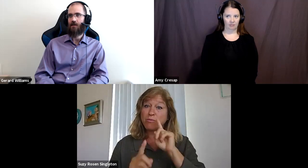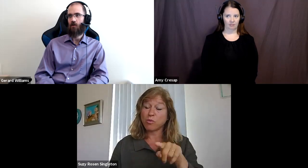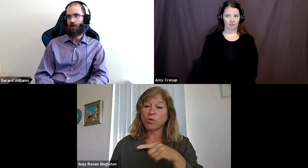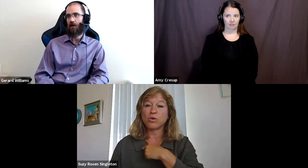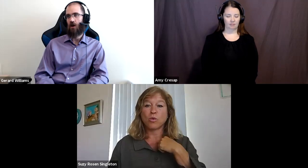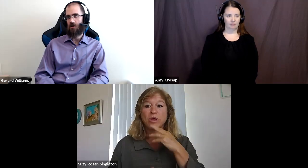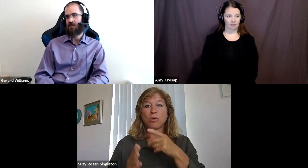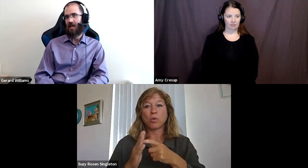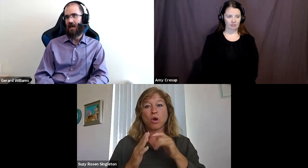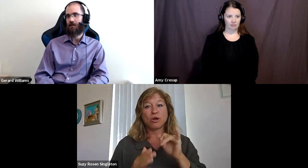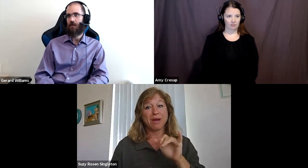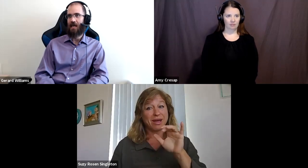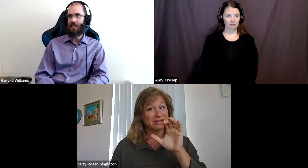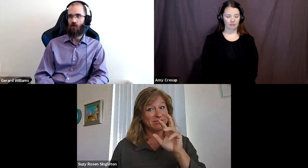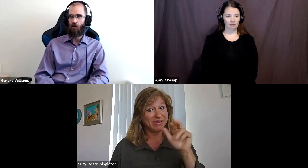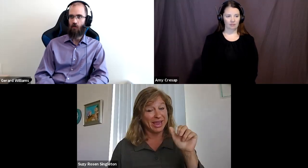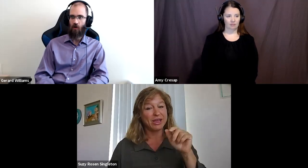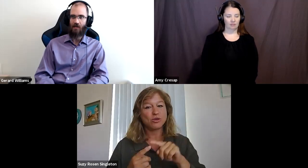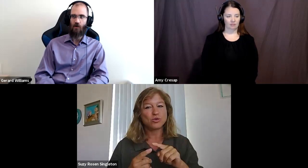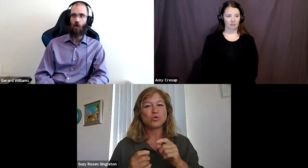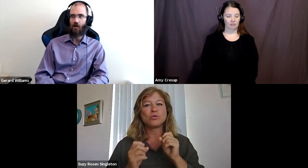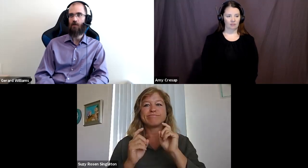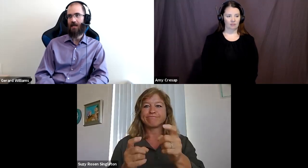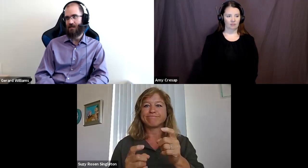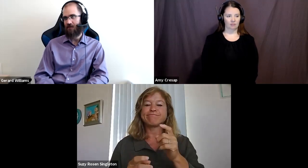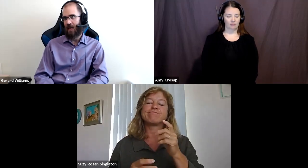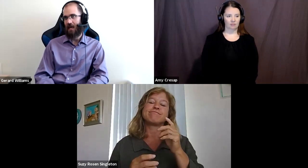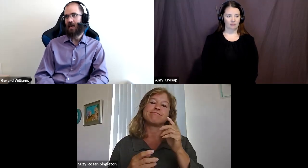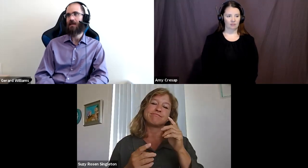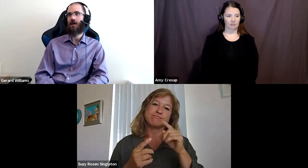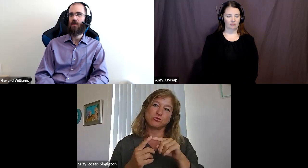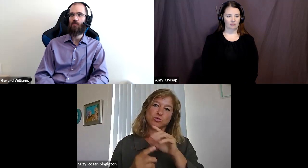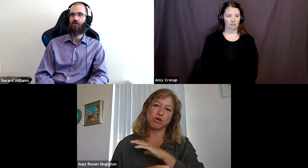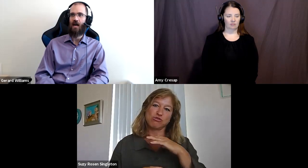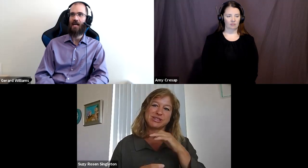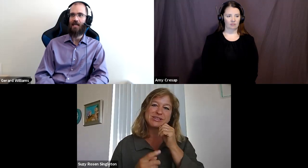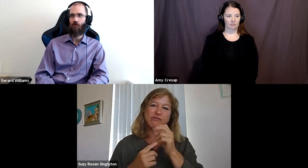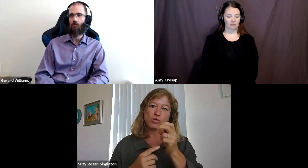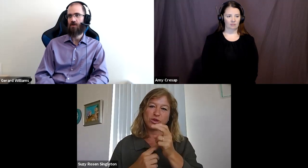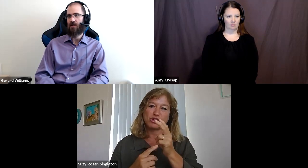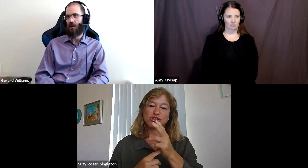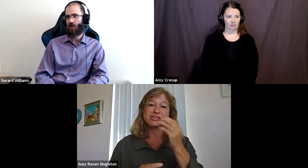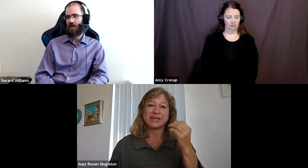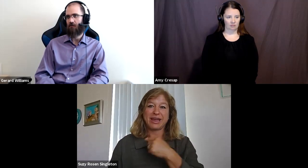little bit about CVAA biennial report as provided -- that we provide a report to congress every